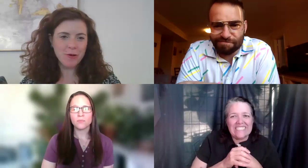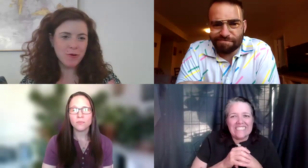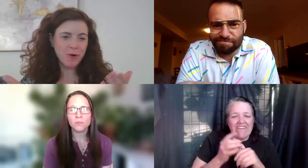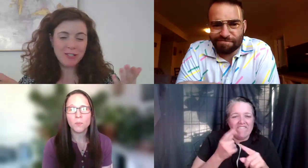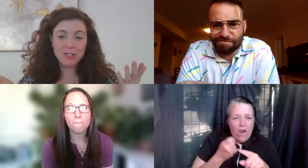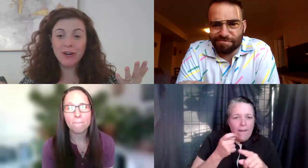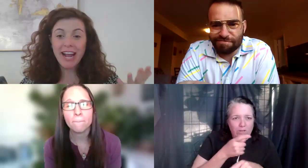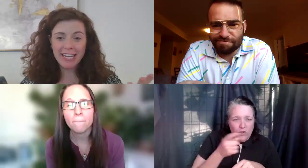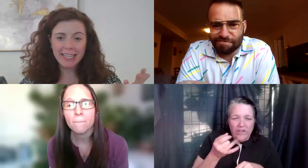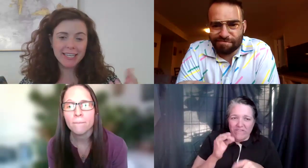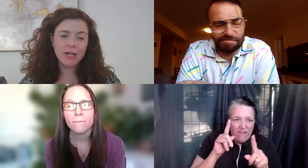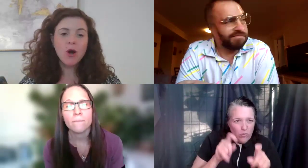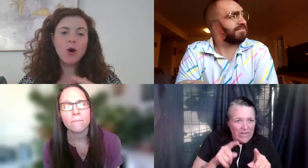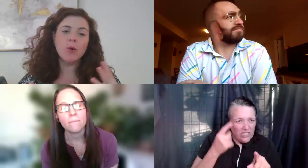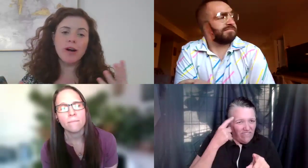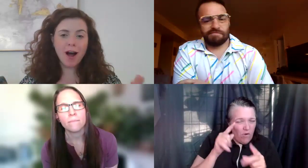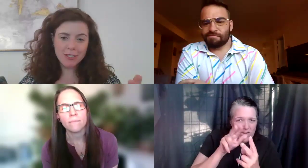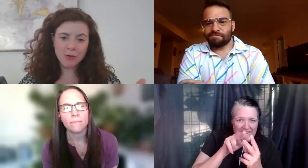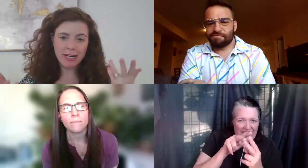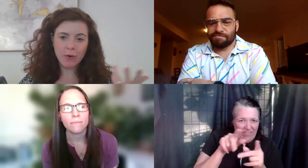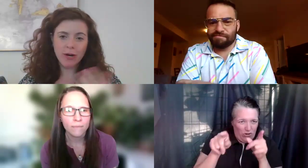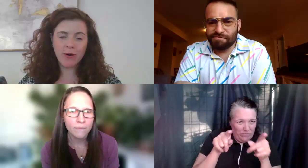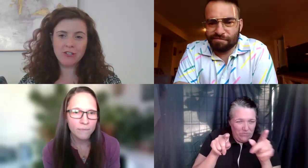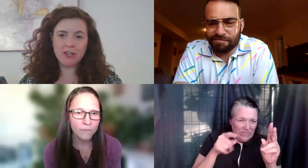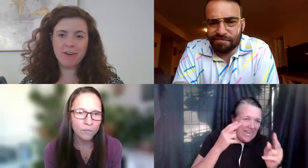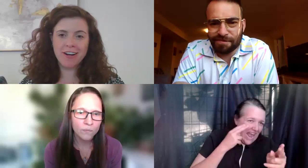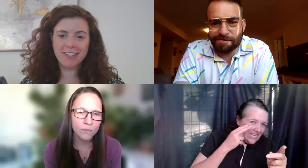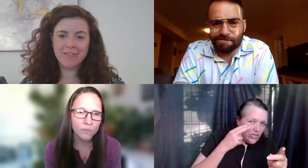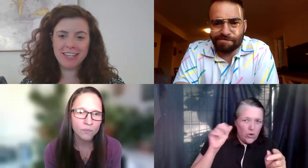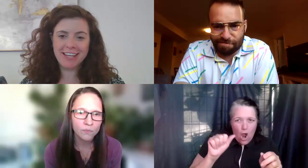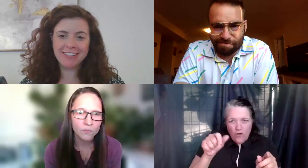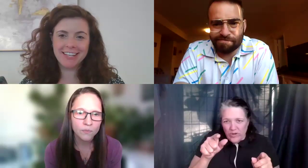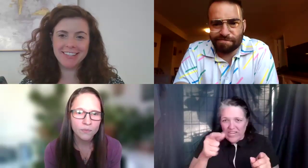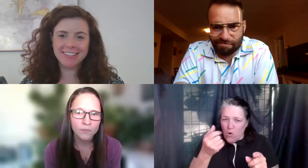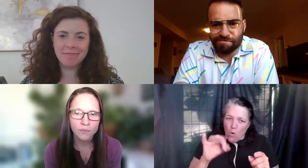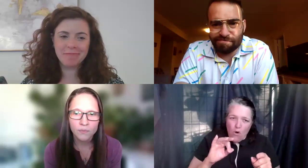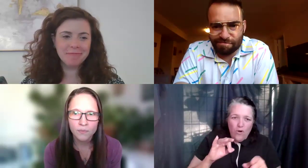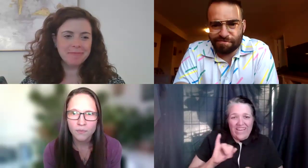whether you have questions for Hayden, or Audrey, or a question for us at Infinite Legacy.